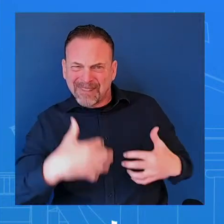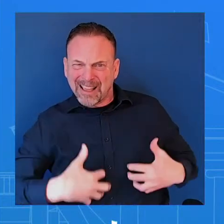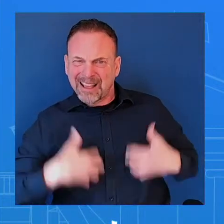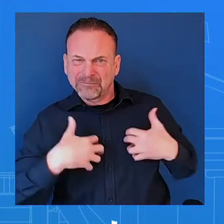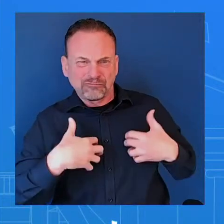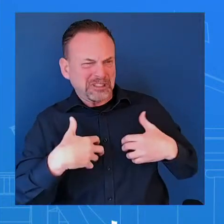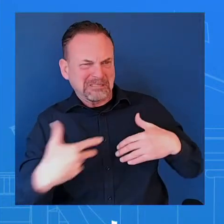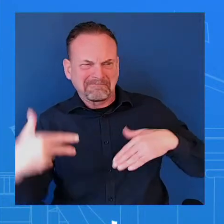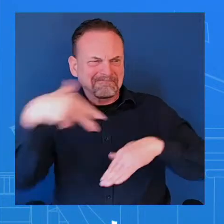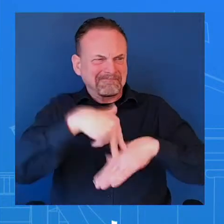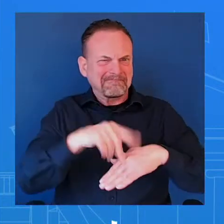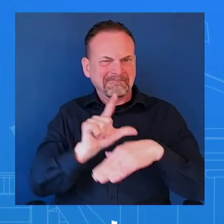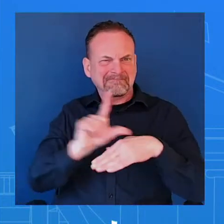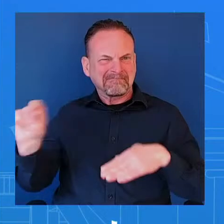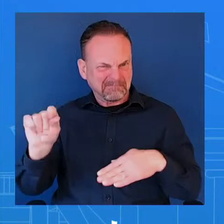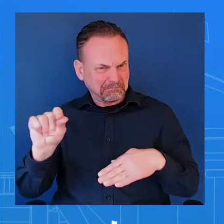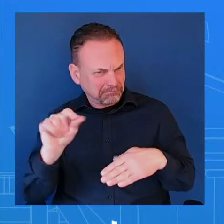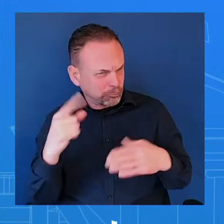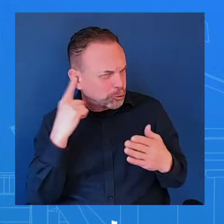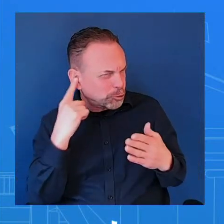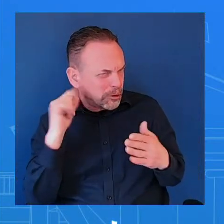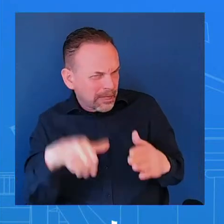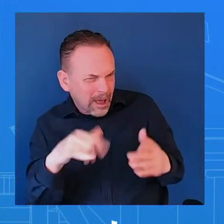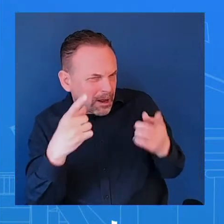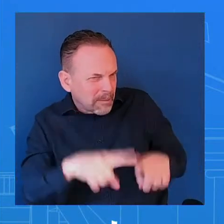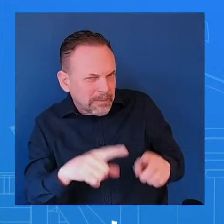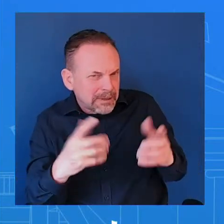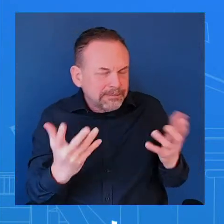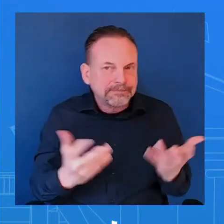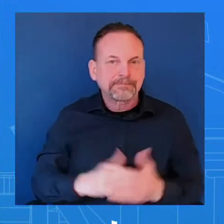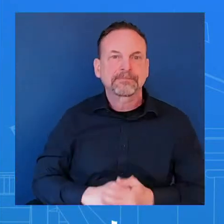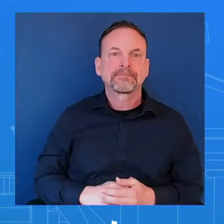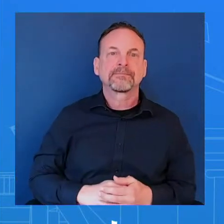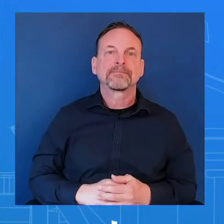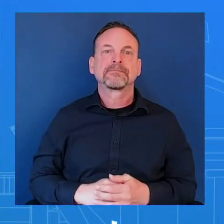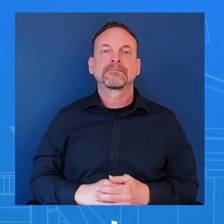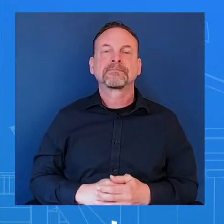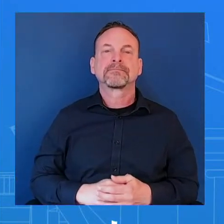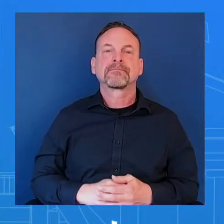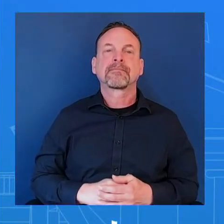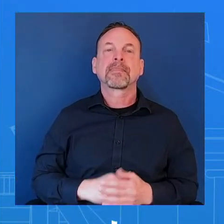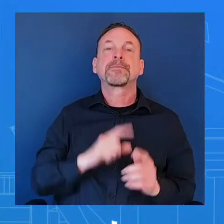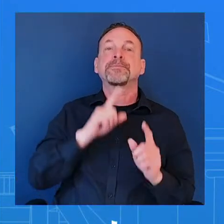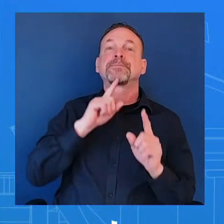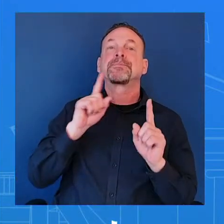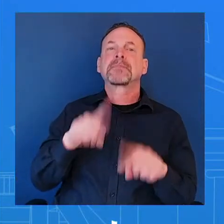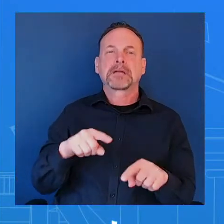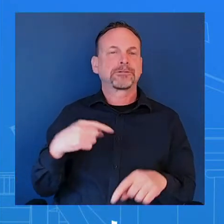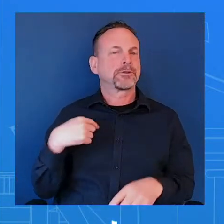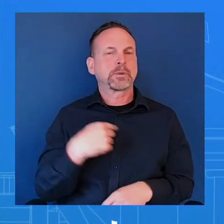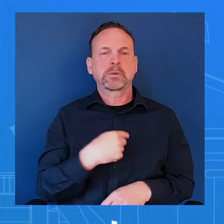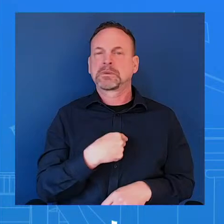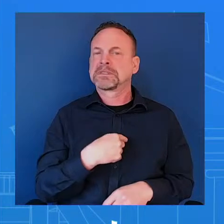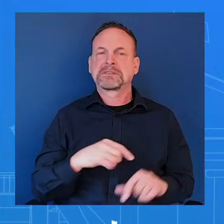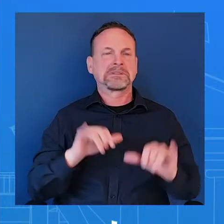of honoring the Muslim community during Ramadan by hosting a meeting with Muslim community leaders to discuss issues of importance to the community.